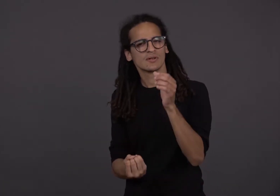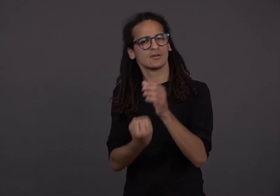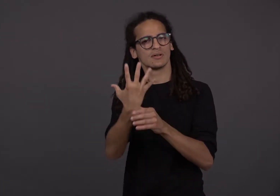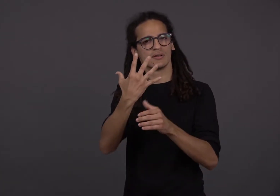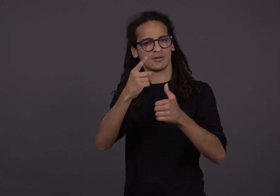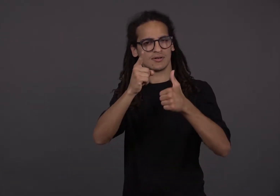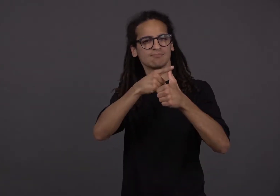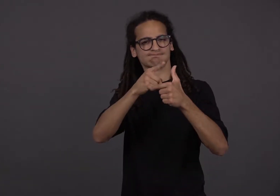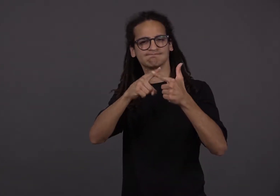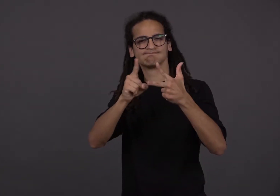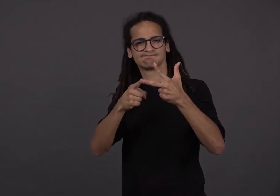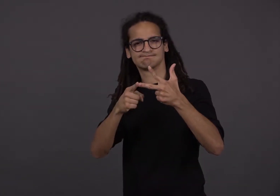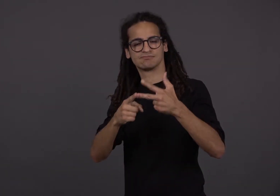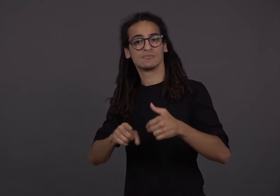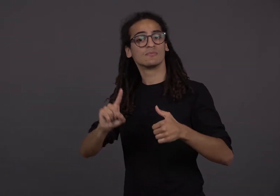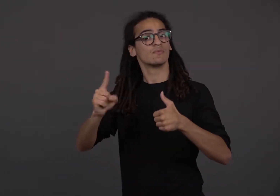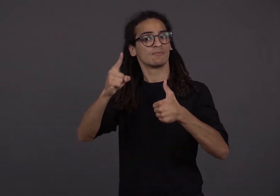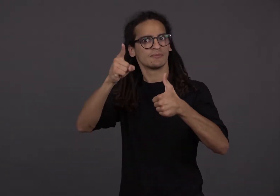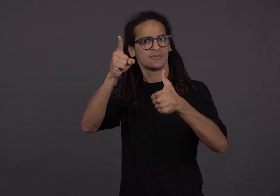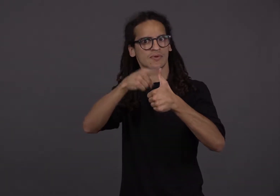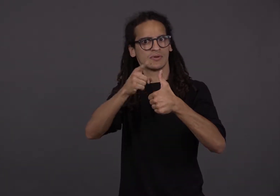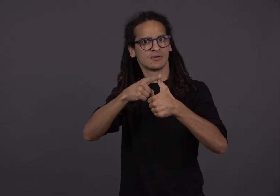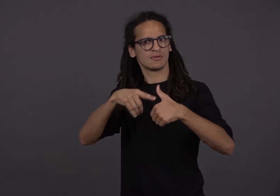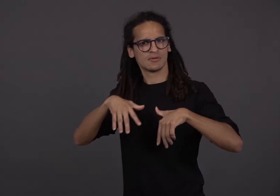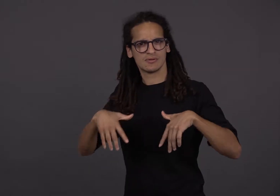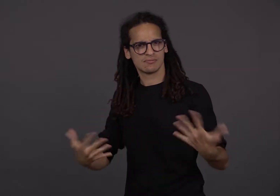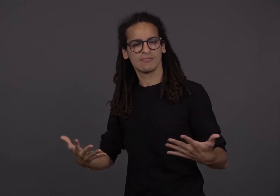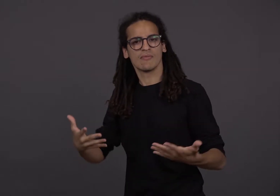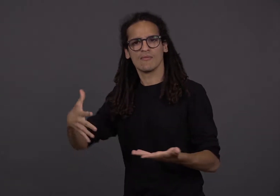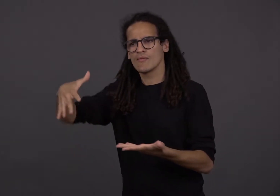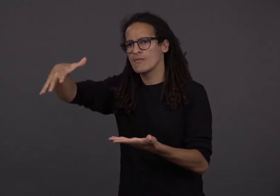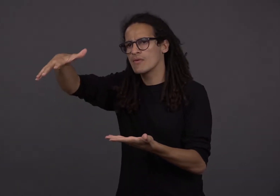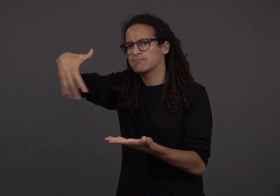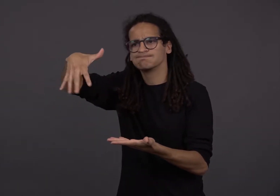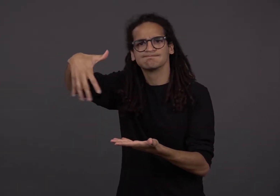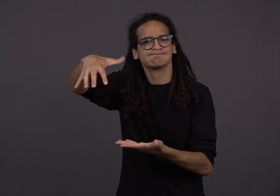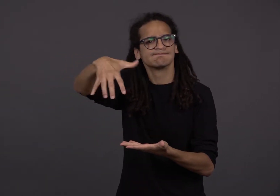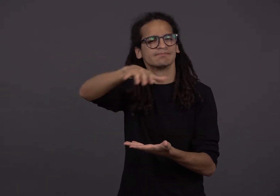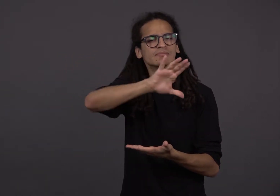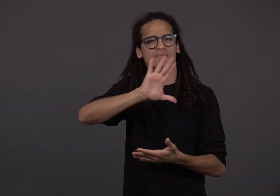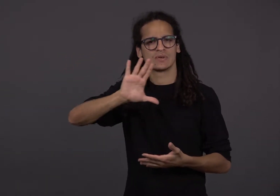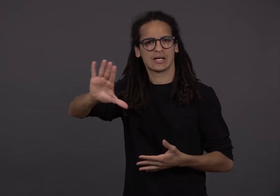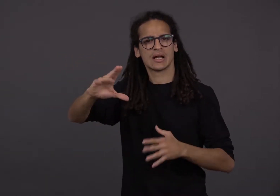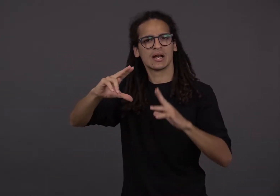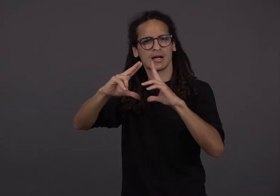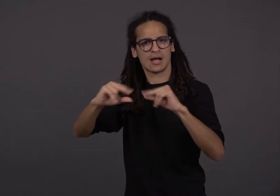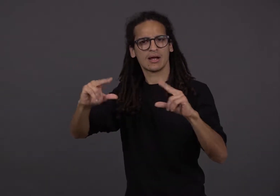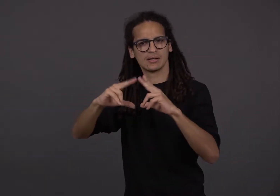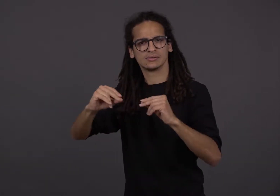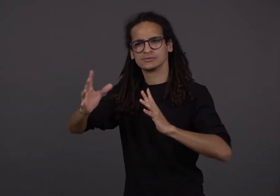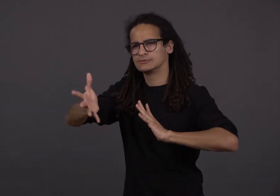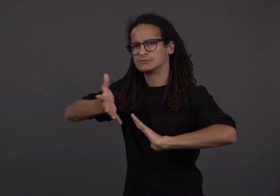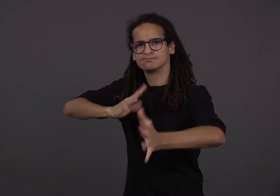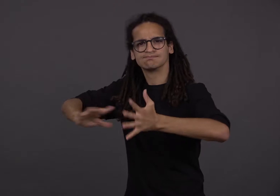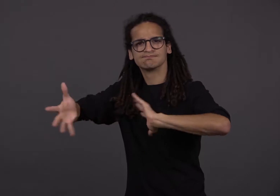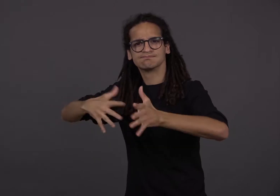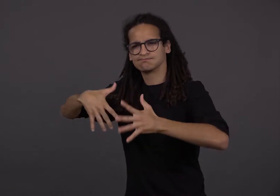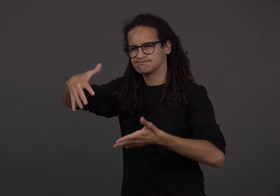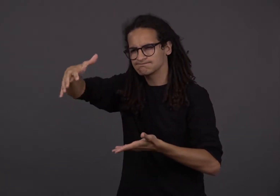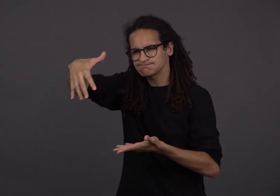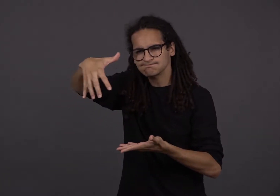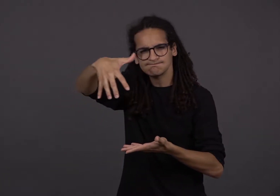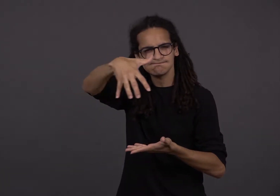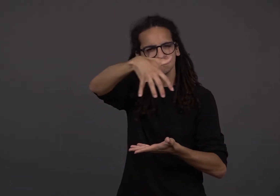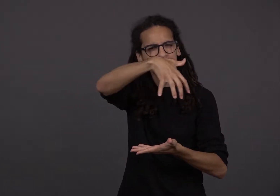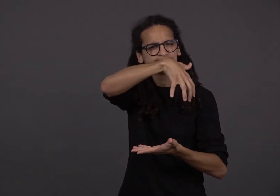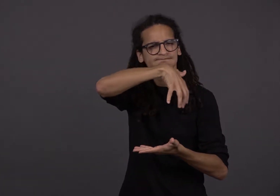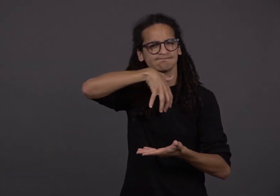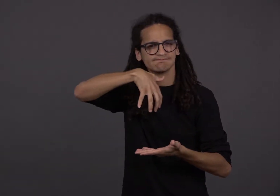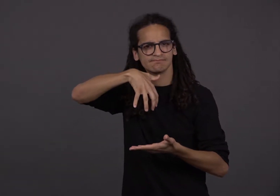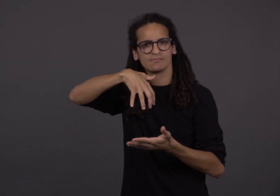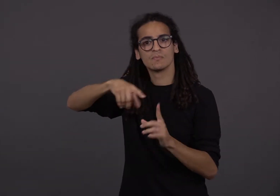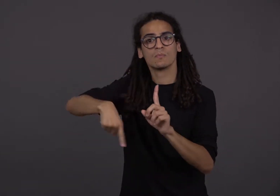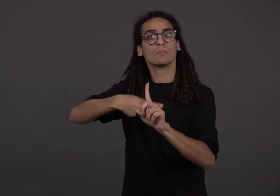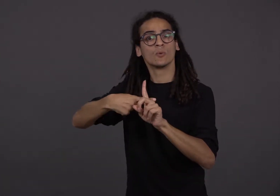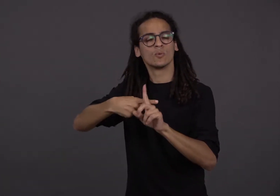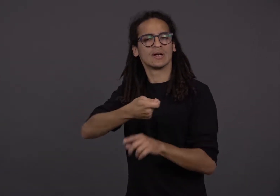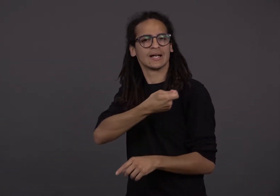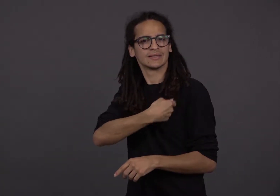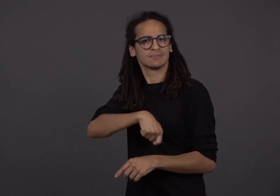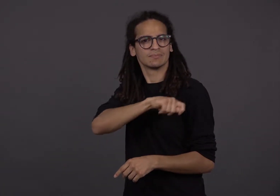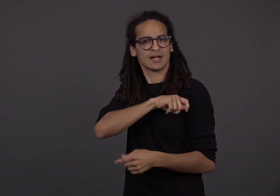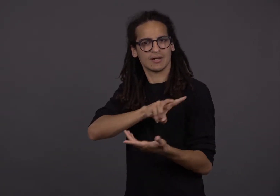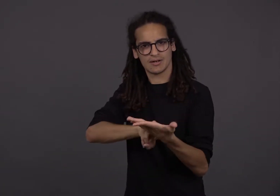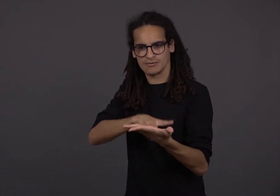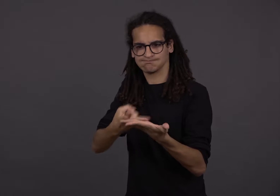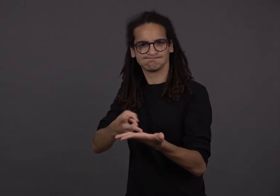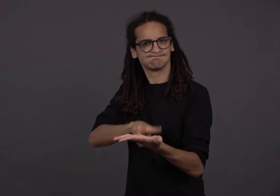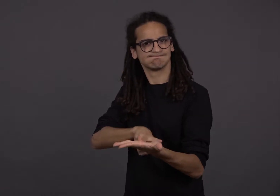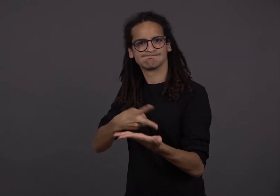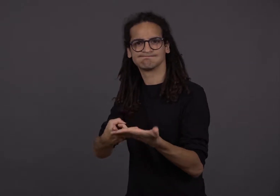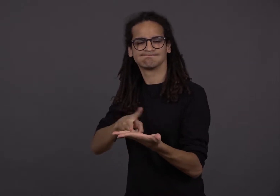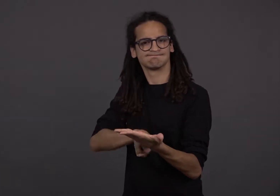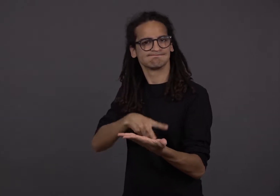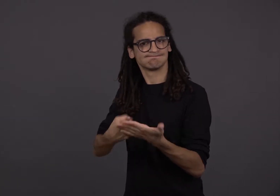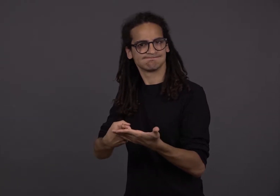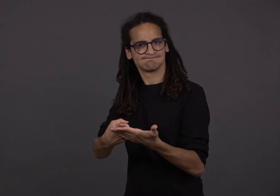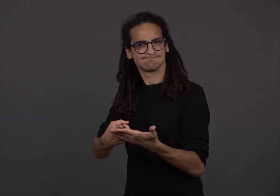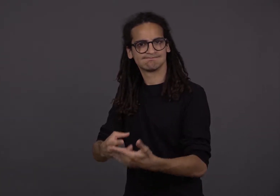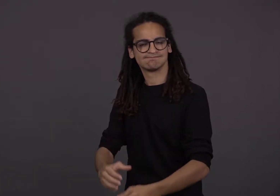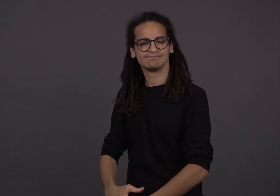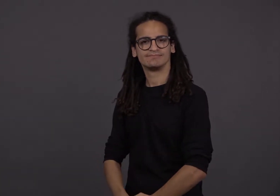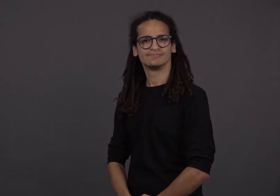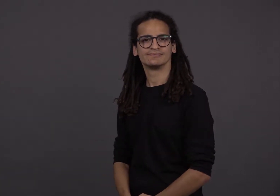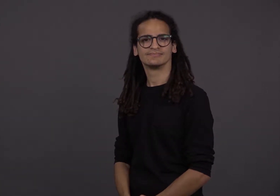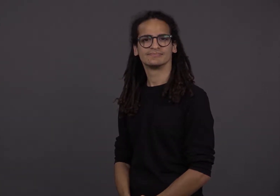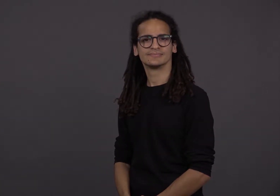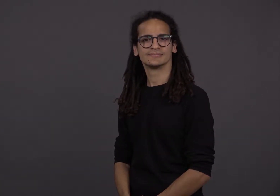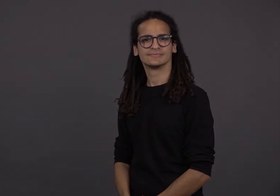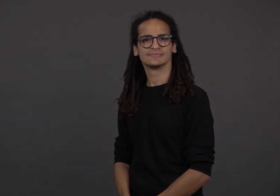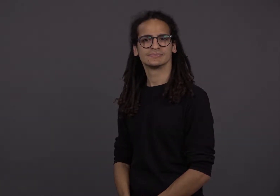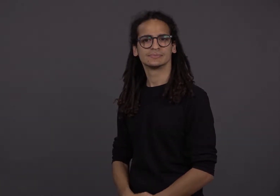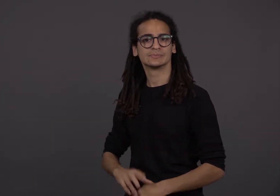will create a corpus of Nicaraguan Sign Language including videos and Spanish translations,